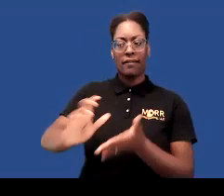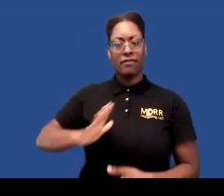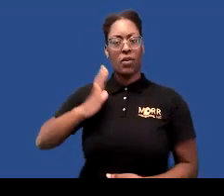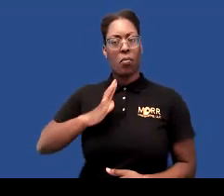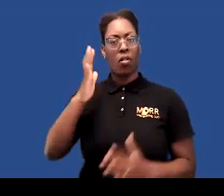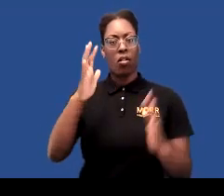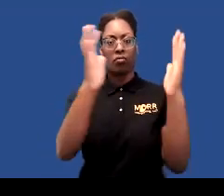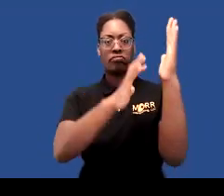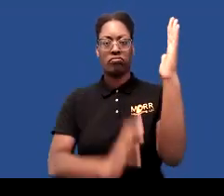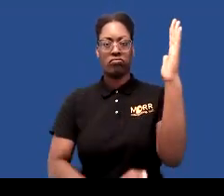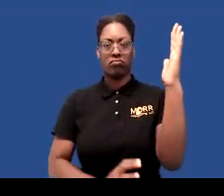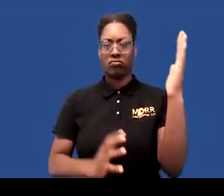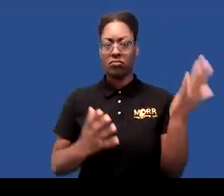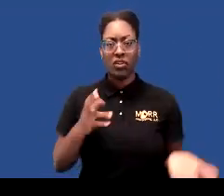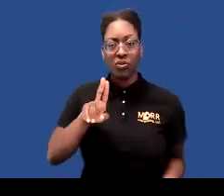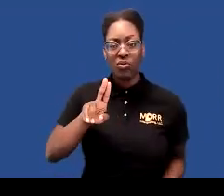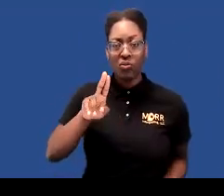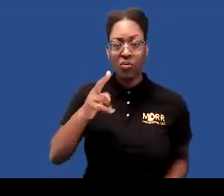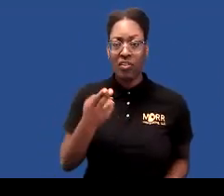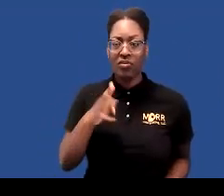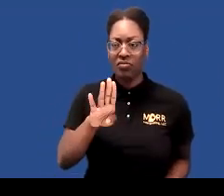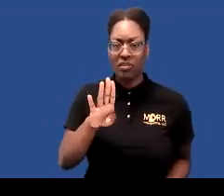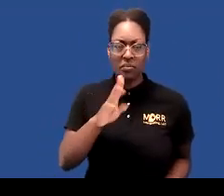Sometimes they were literacy narratives